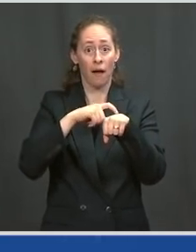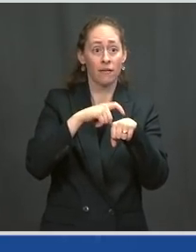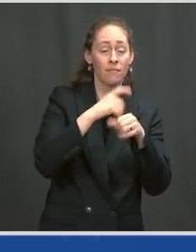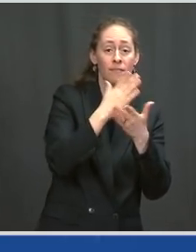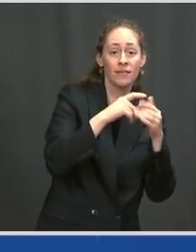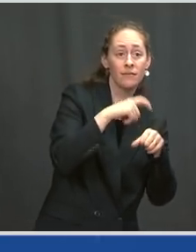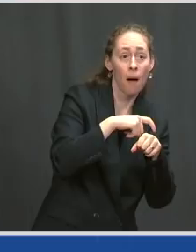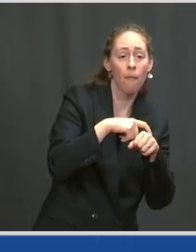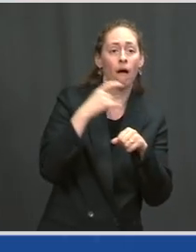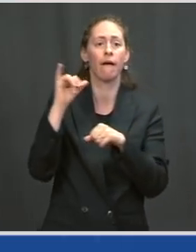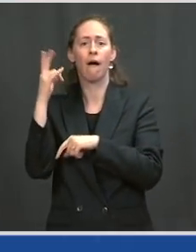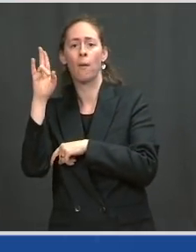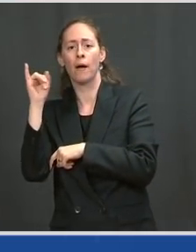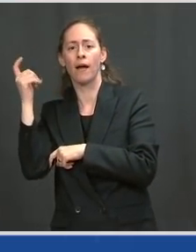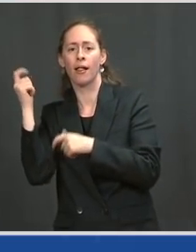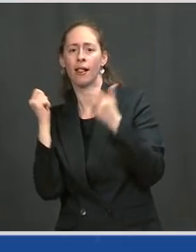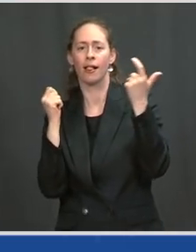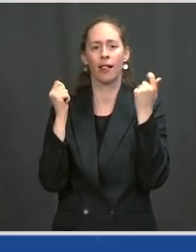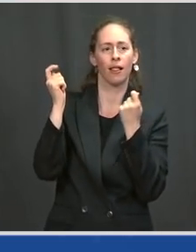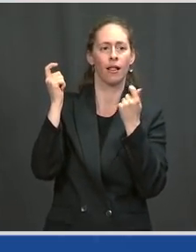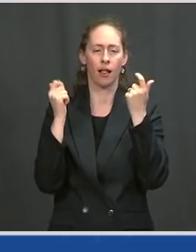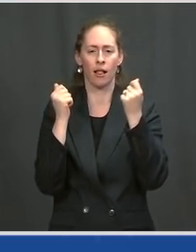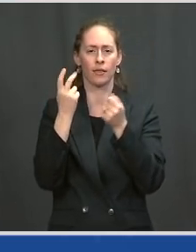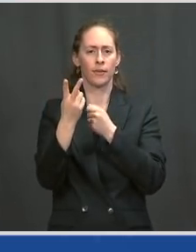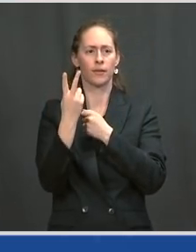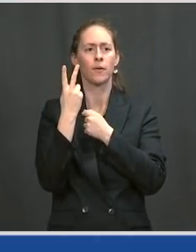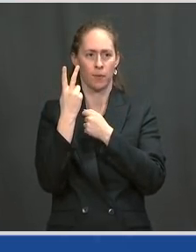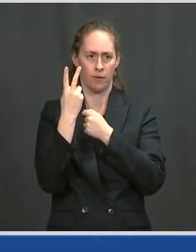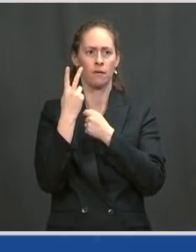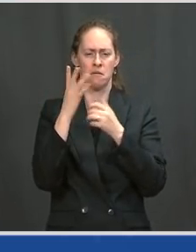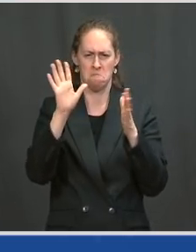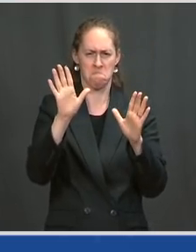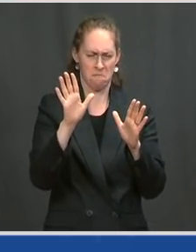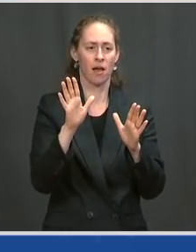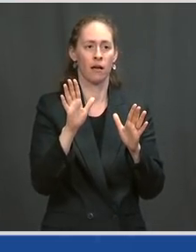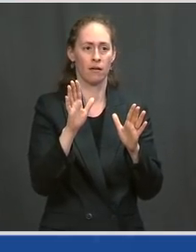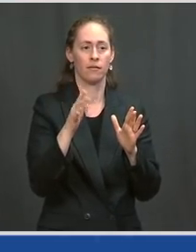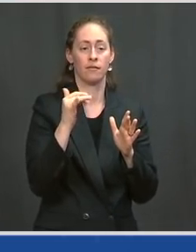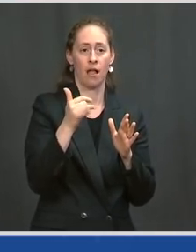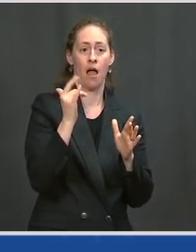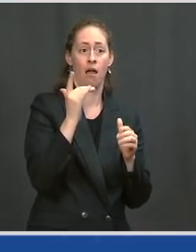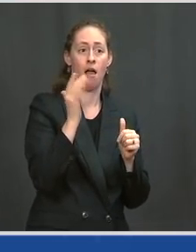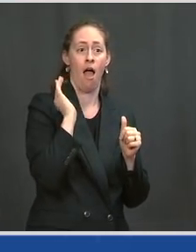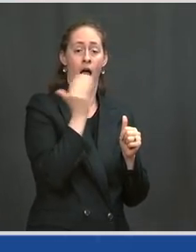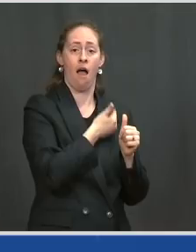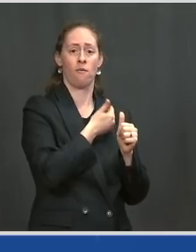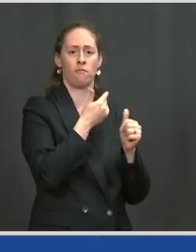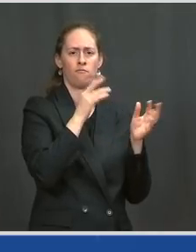Here is another example: In the American Rescue Plan, we expanded a tax incentive called "Employee Retention Tax Credit."